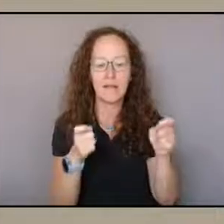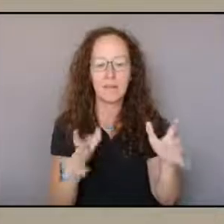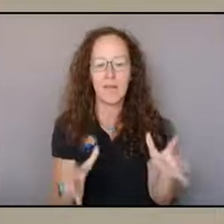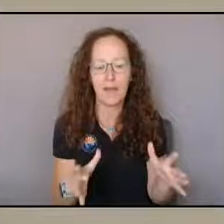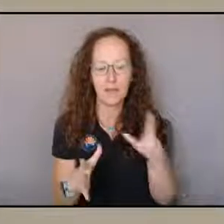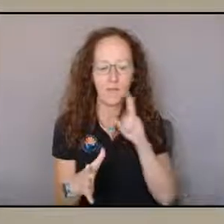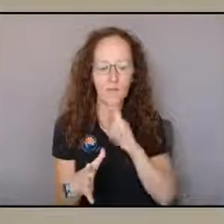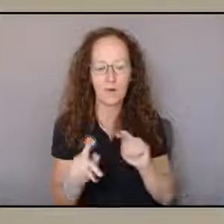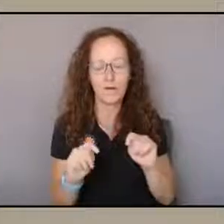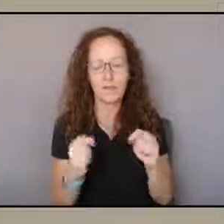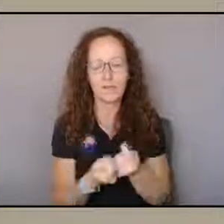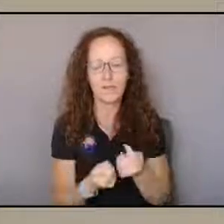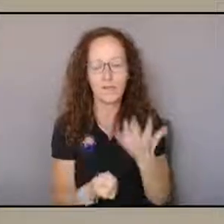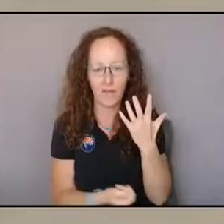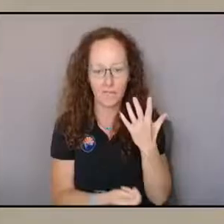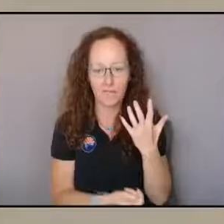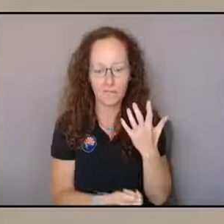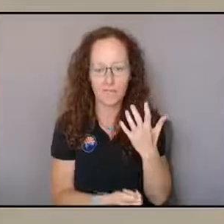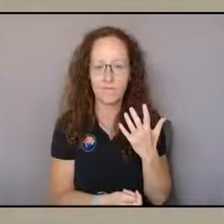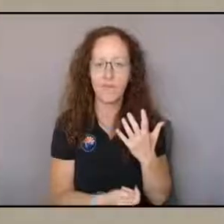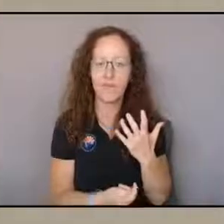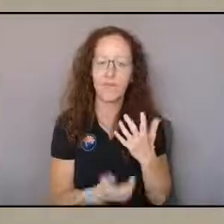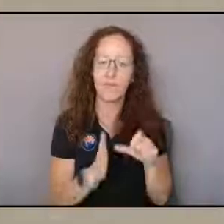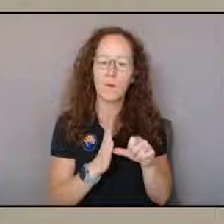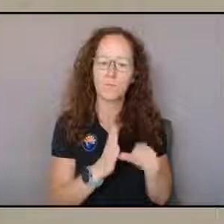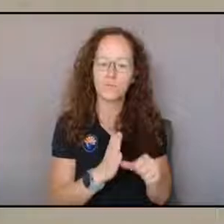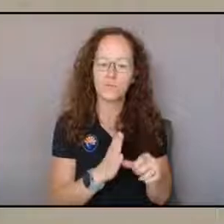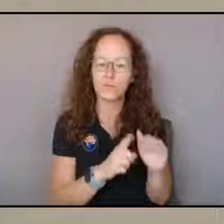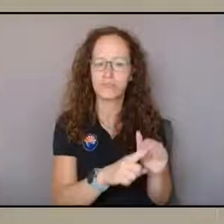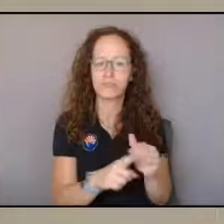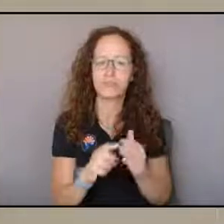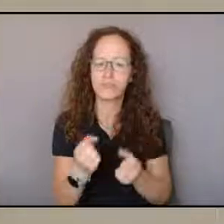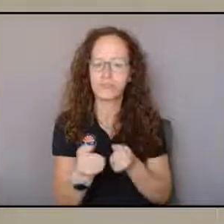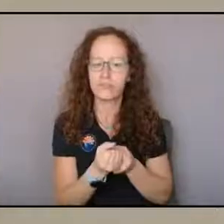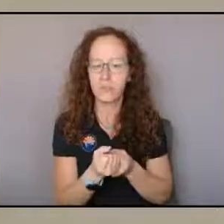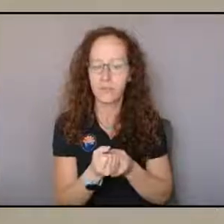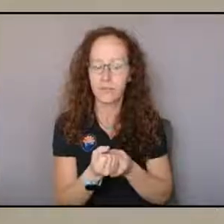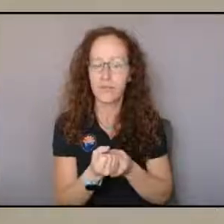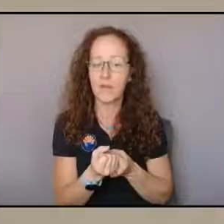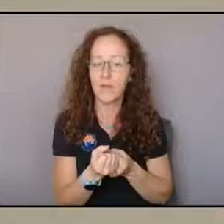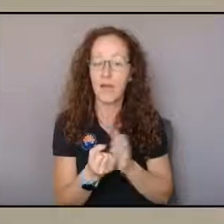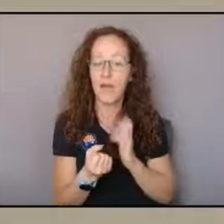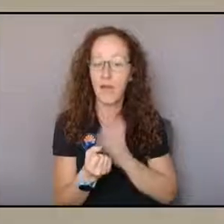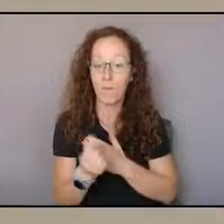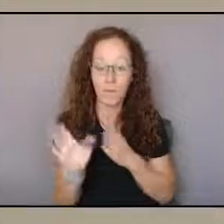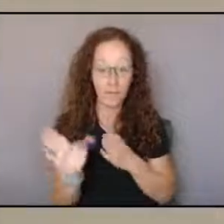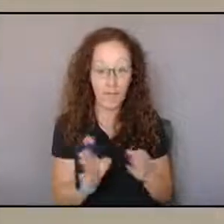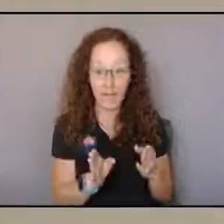I WANT TO ENSURE FOLKS, REINSTATE THAT FOR THIS FIRE AND INCIDENT, THAT IT IS AN AGGRESSIVE FULL SUPPRESSION